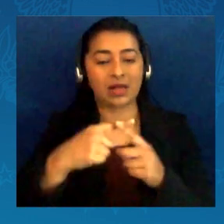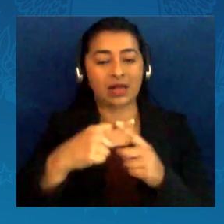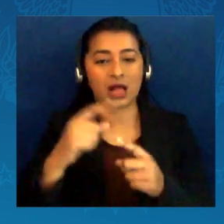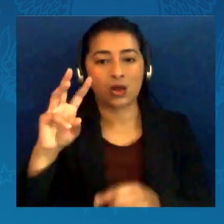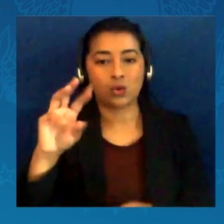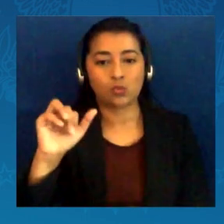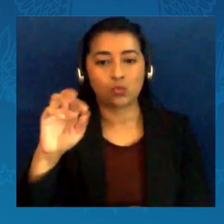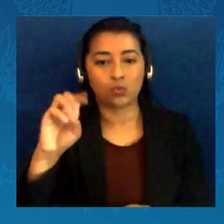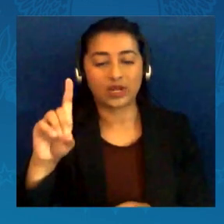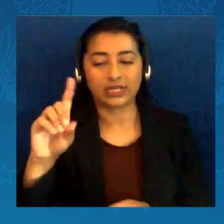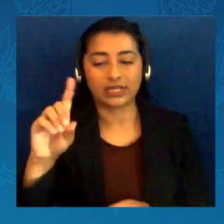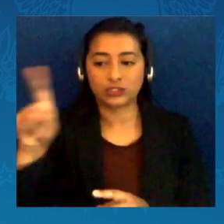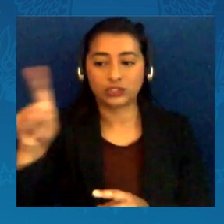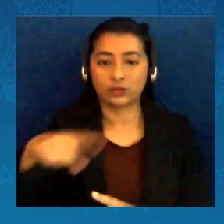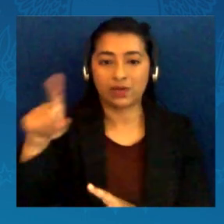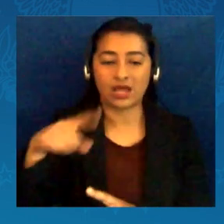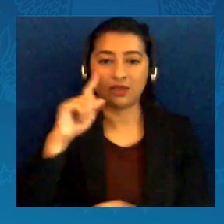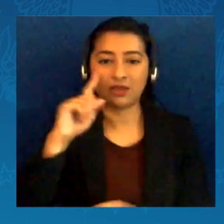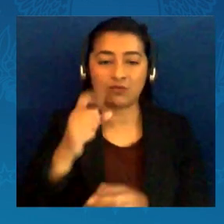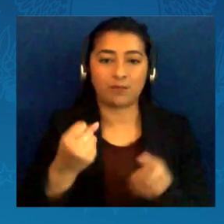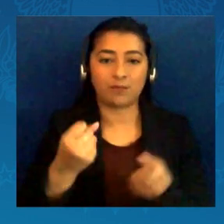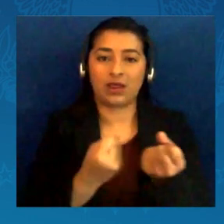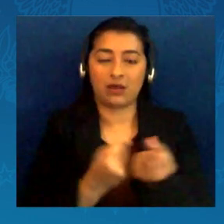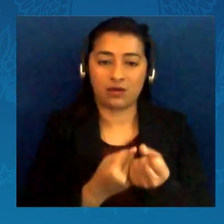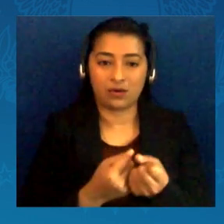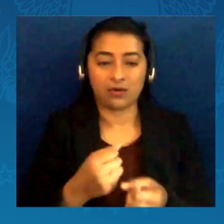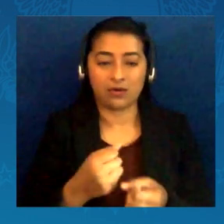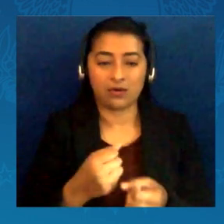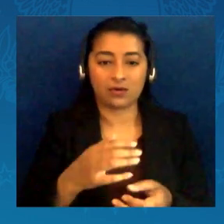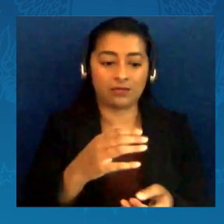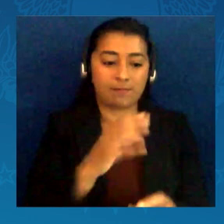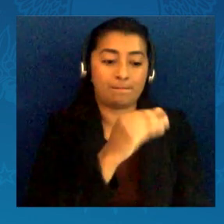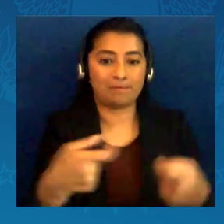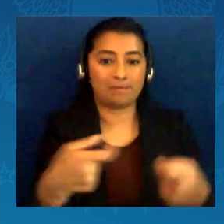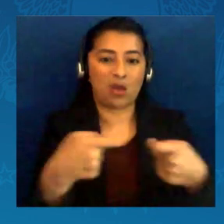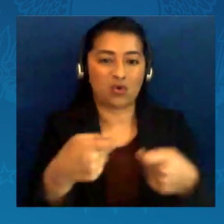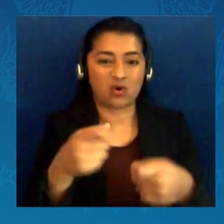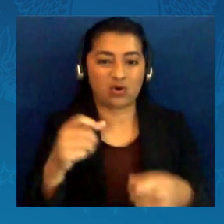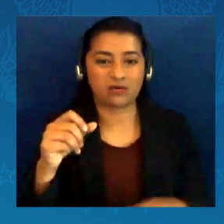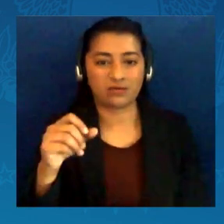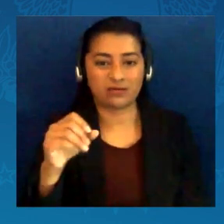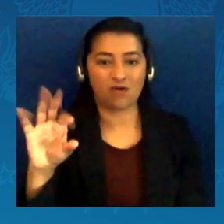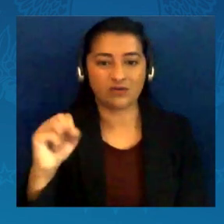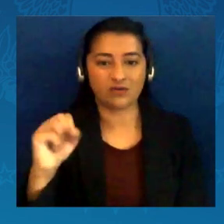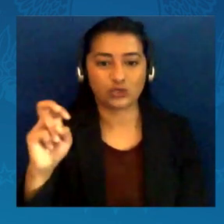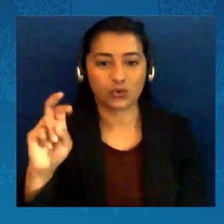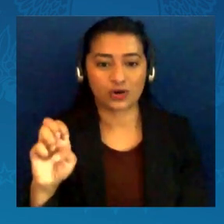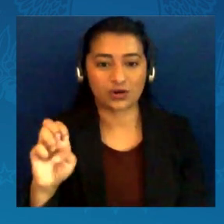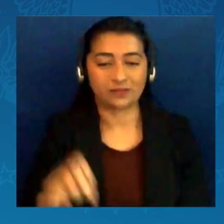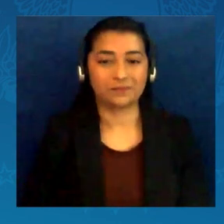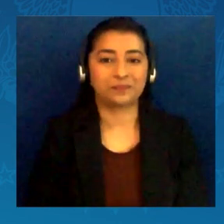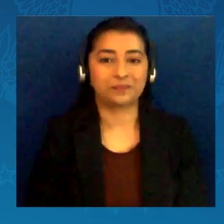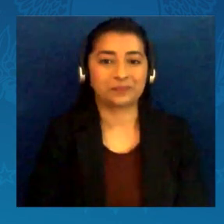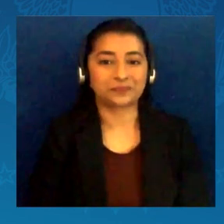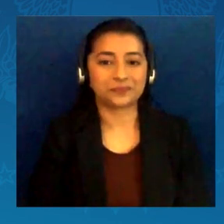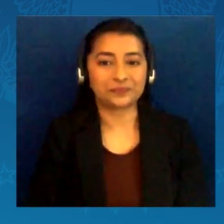And I was like, I mean, that sounds bit to me. So I hopped on immediately. And it's still when I'm working on now,